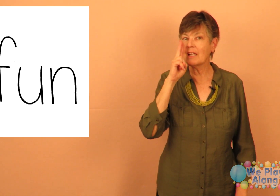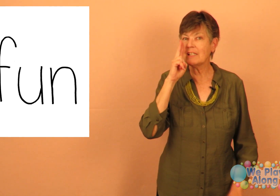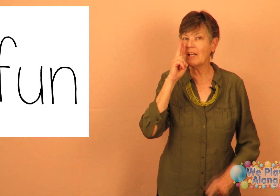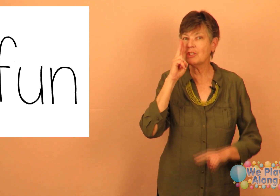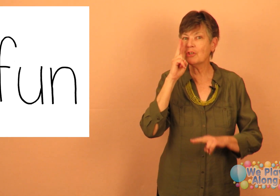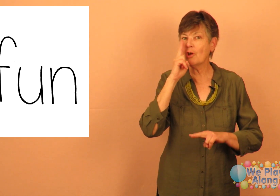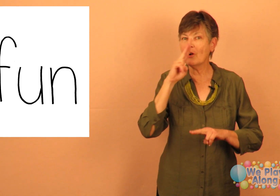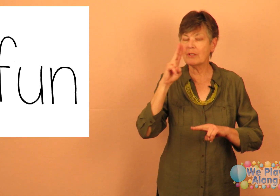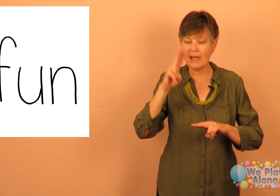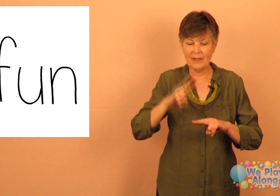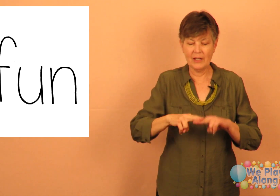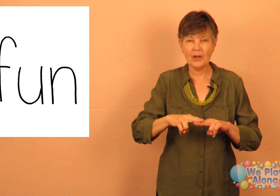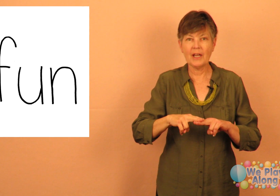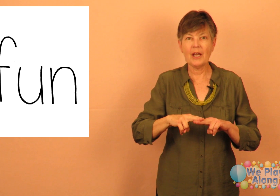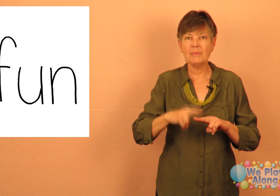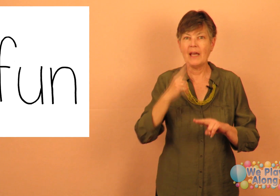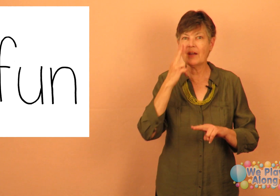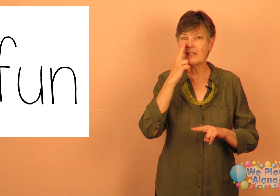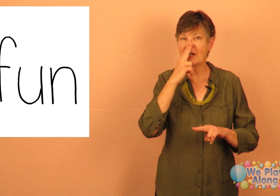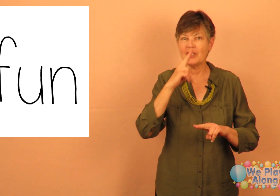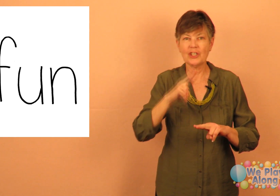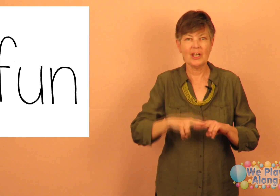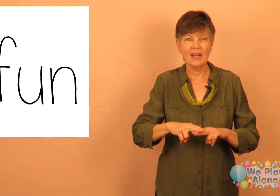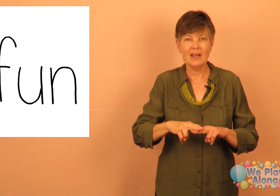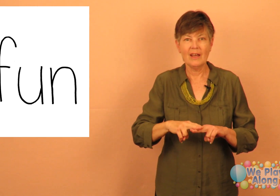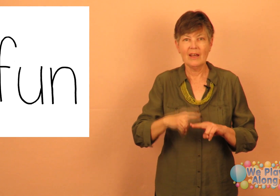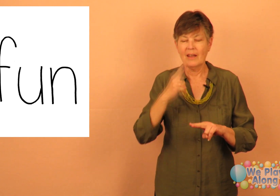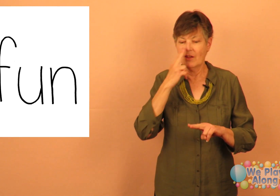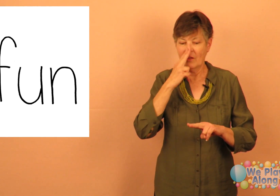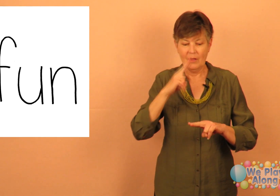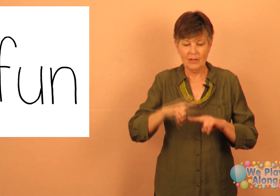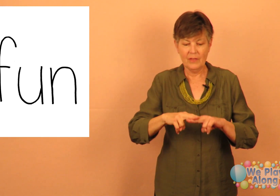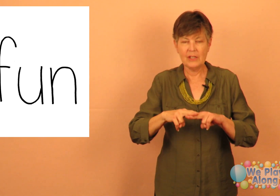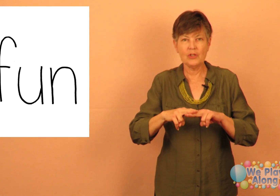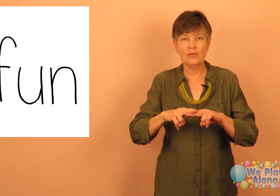going to touch your nose and then you're going to come down and touch these two